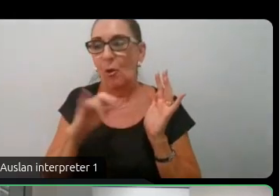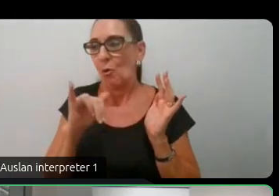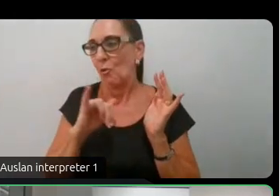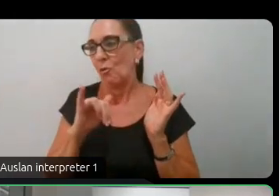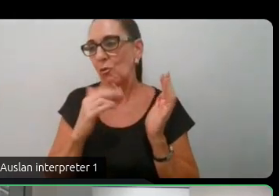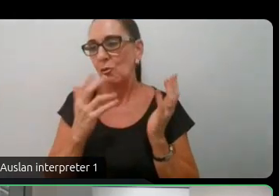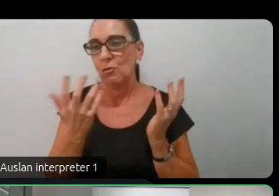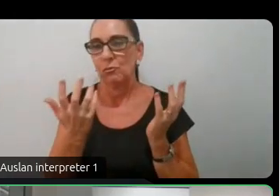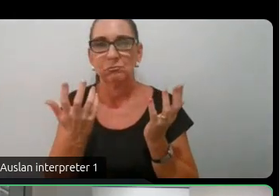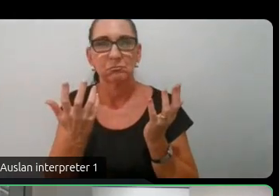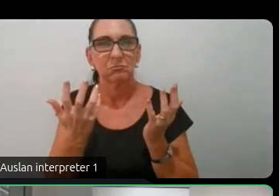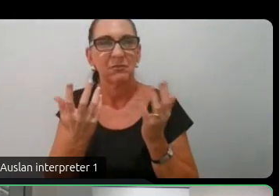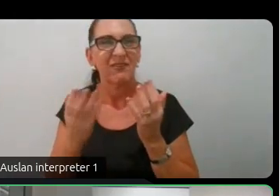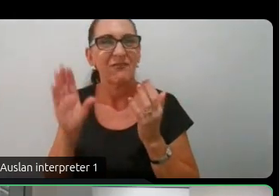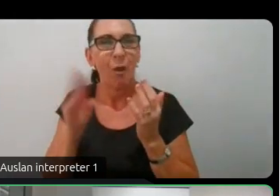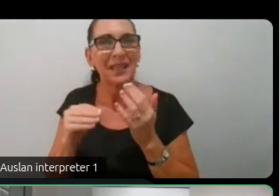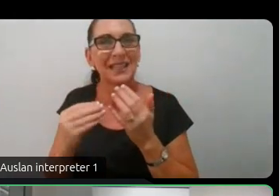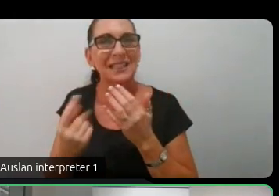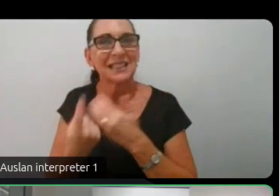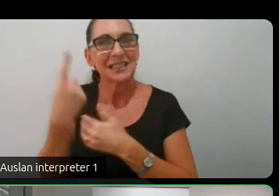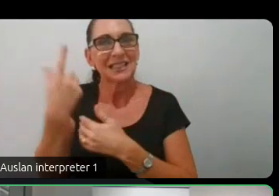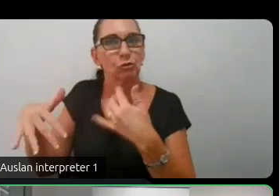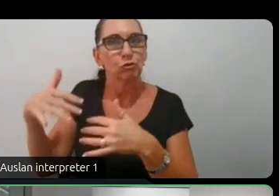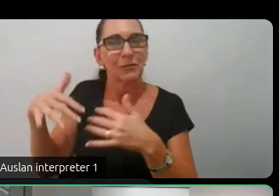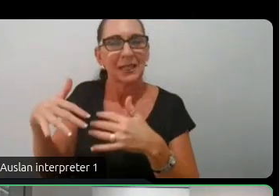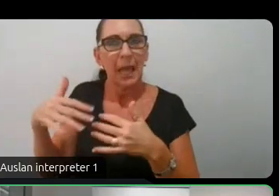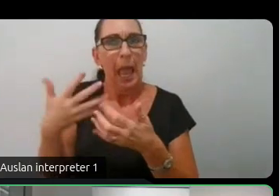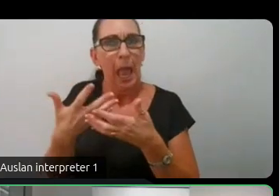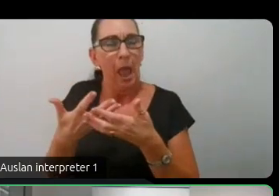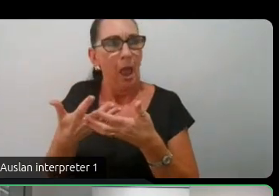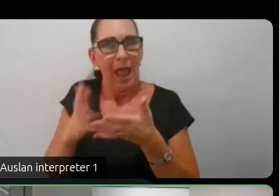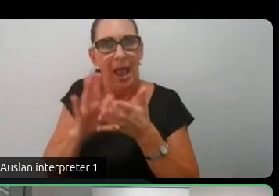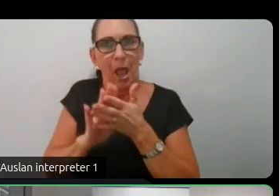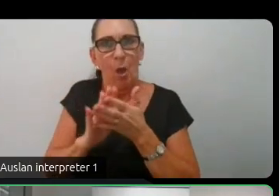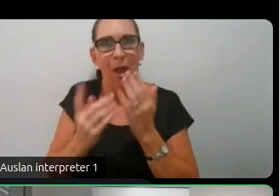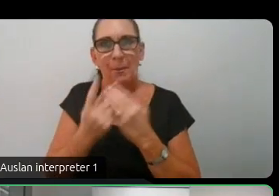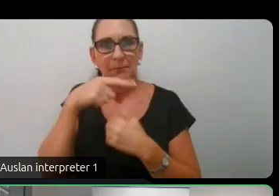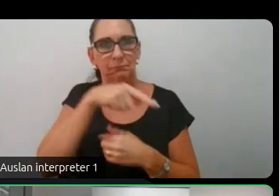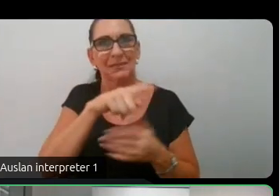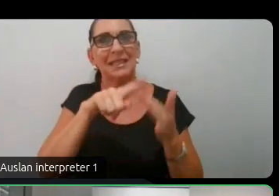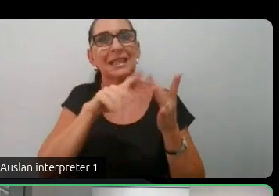like injury or something like that like what is actually forming that impairment. Um then once